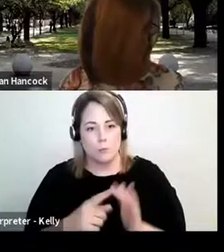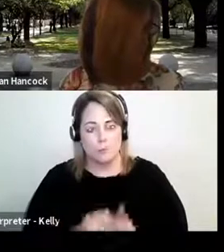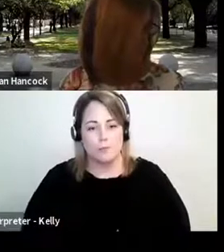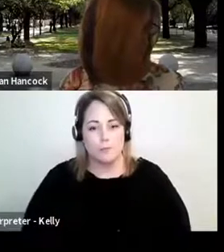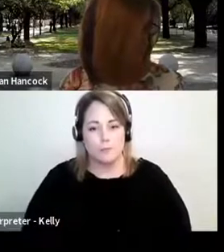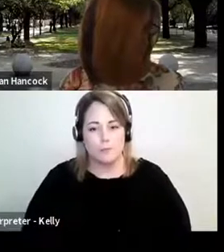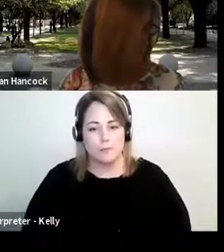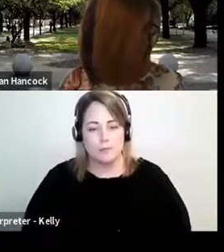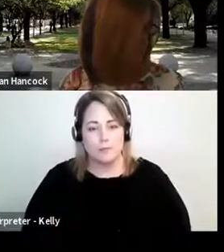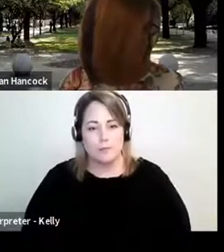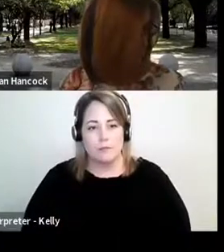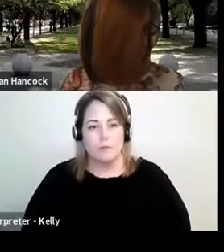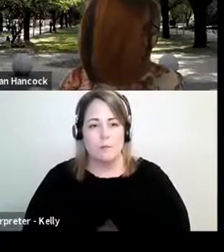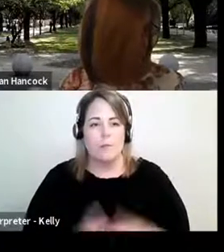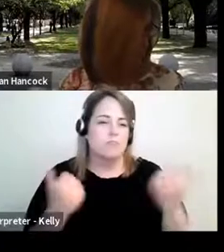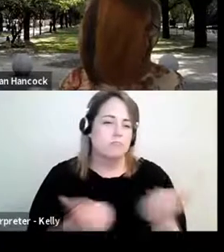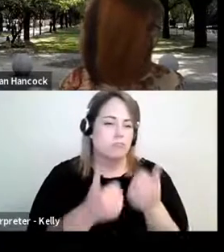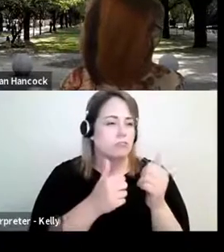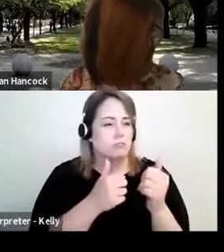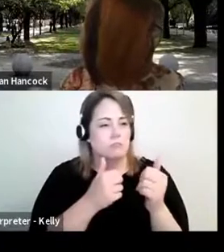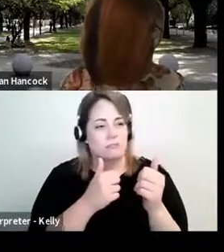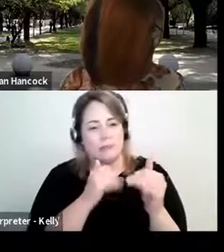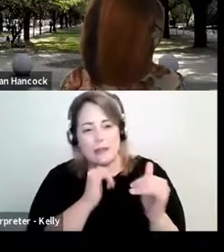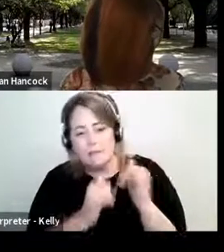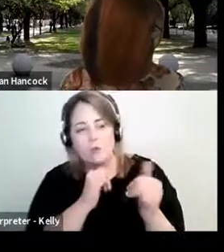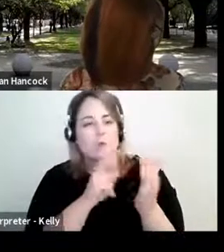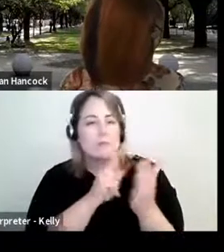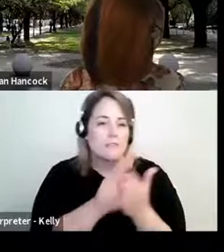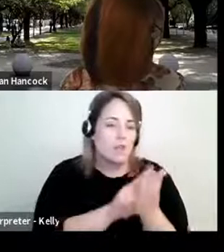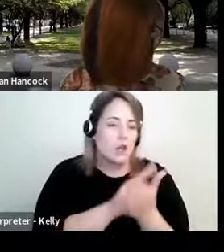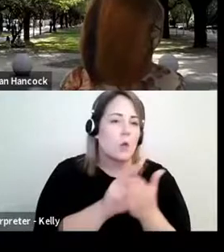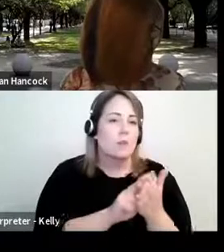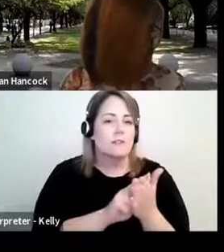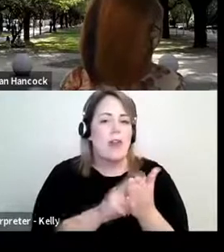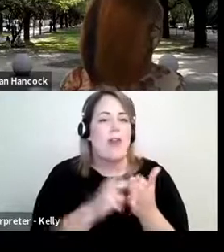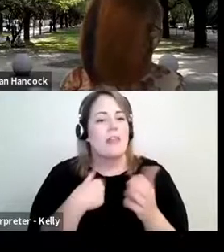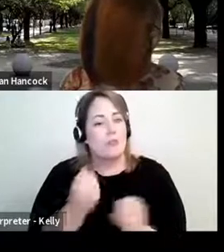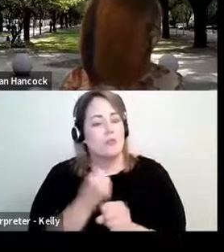videos, lots of interviews and all of these were kind of co-created between our students, previous